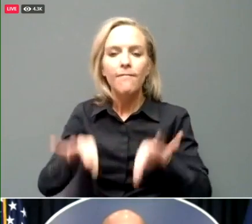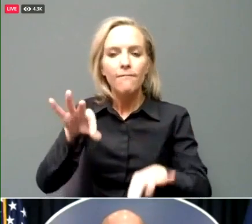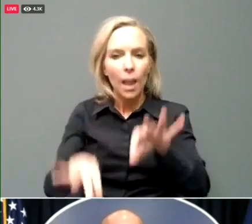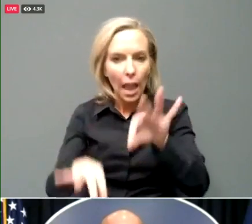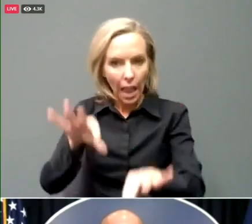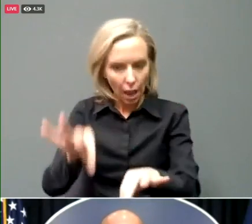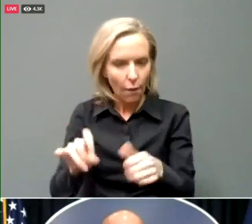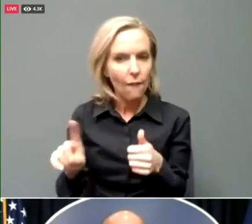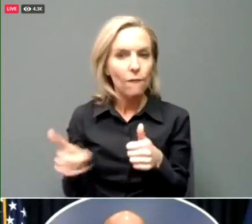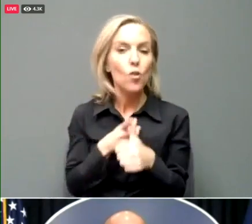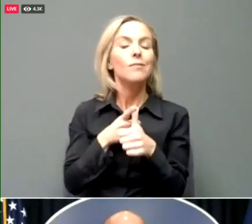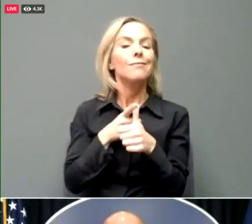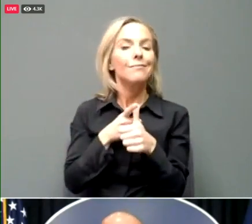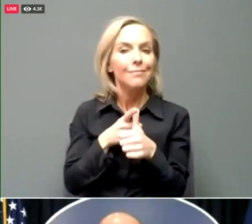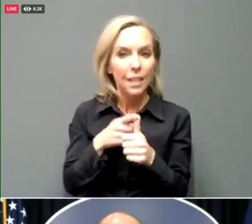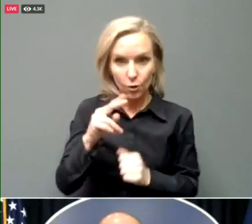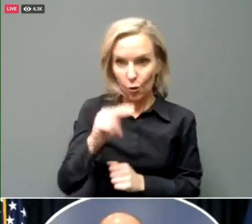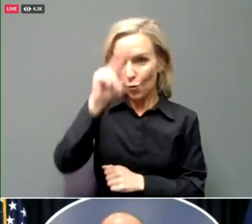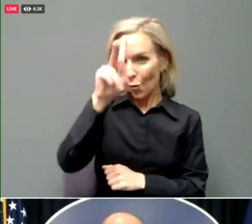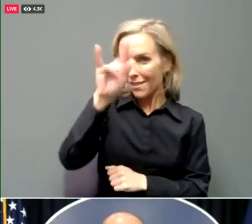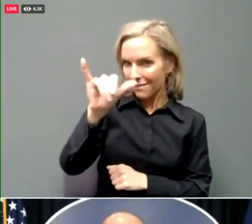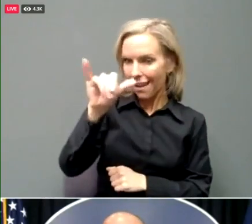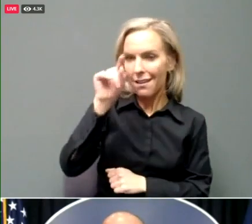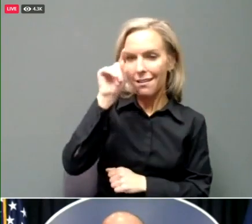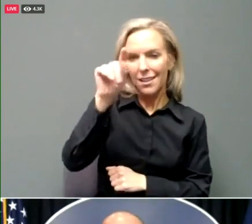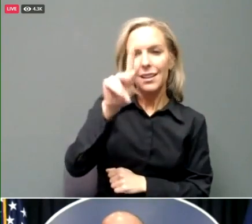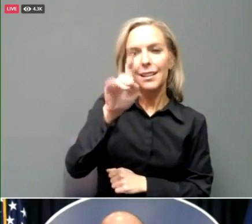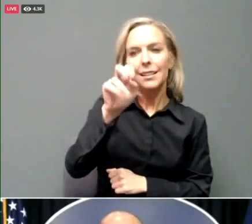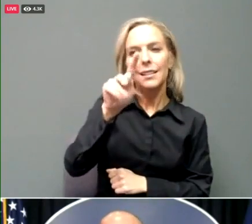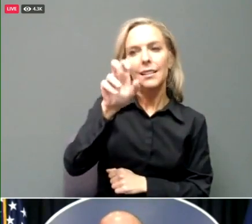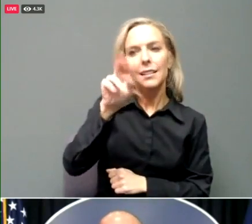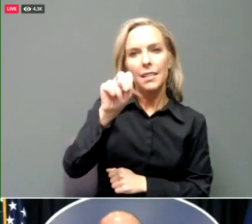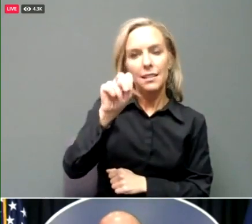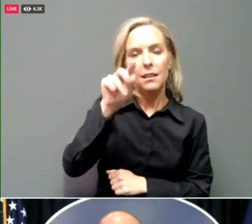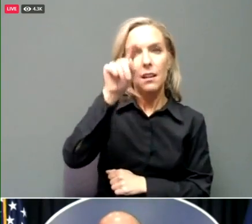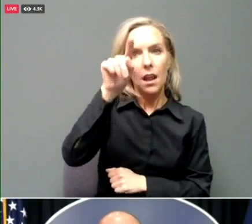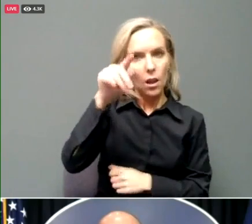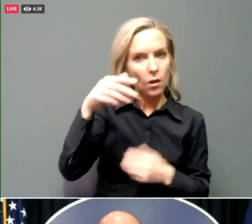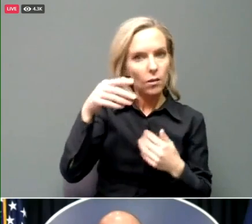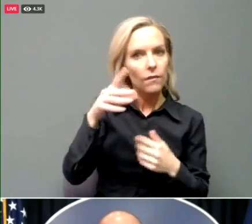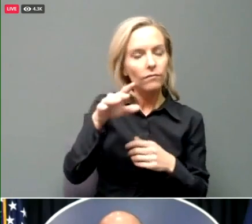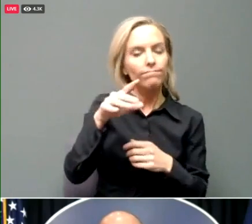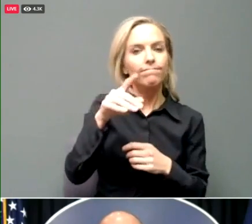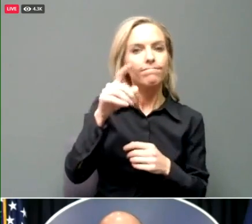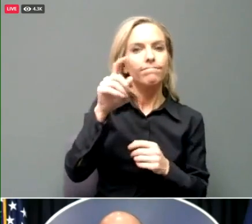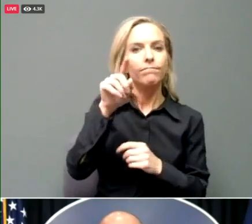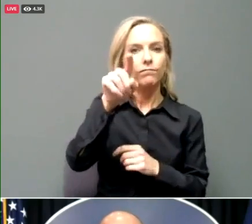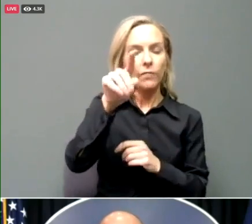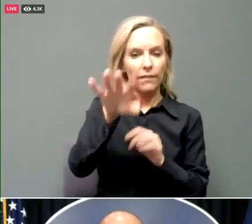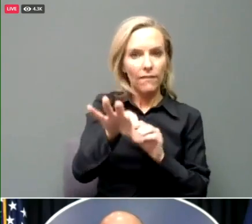in northern Kentucky, in Kenton County, two individuals who tested positive and